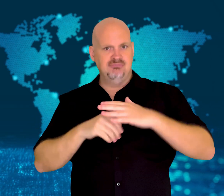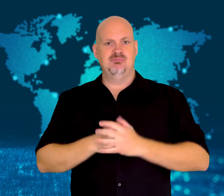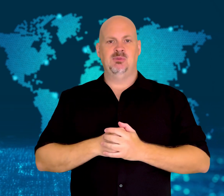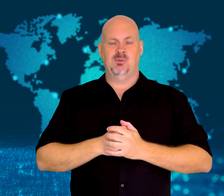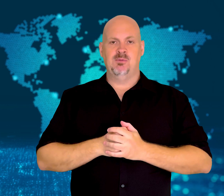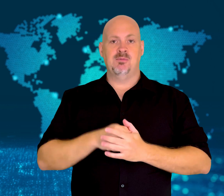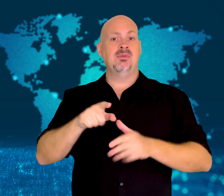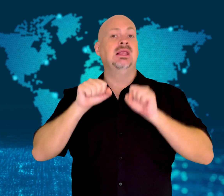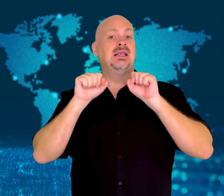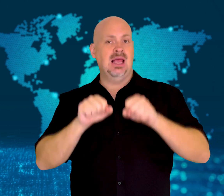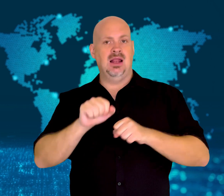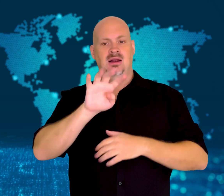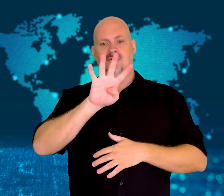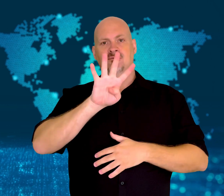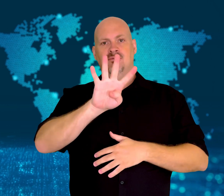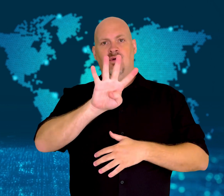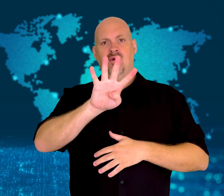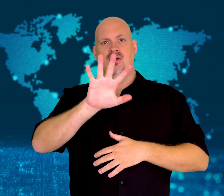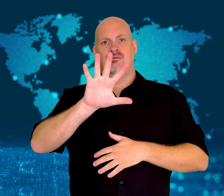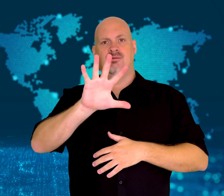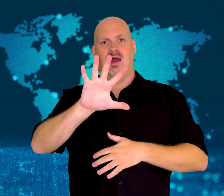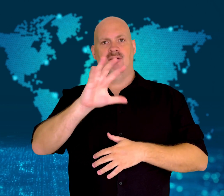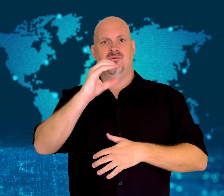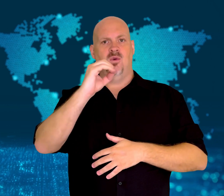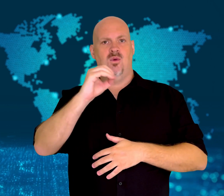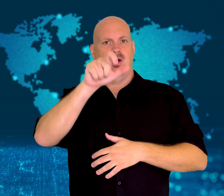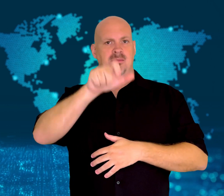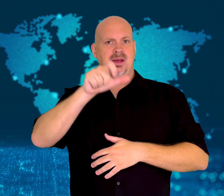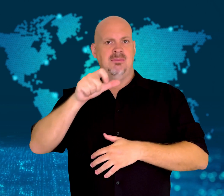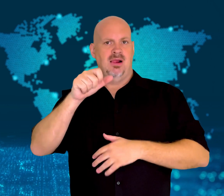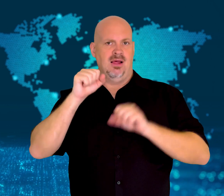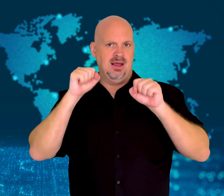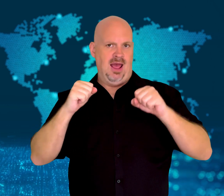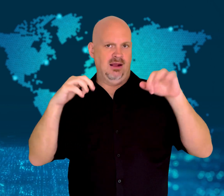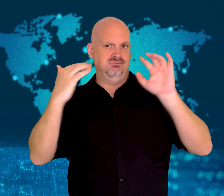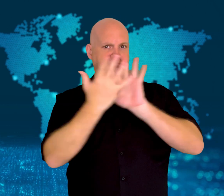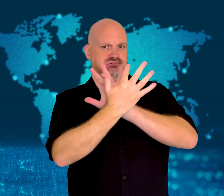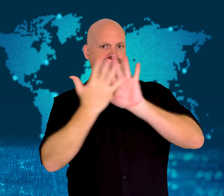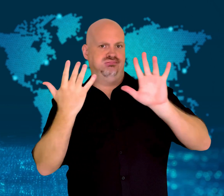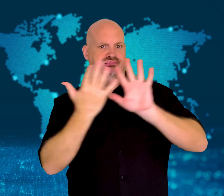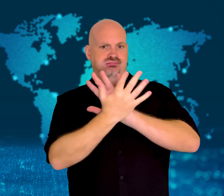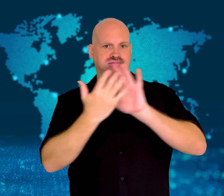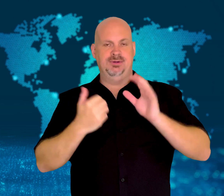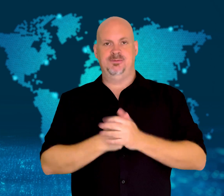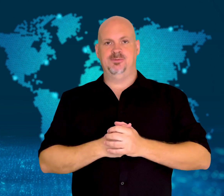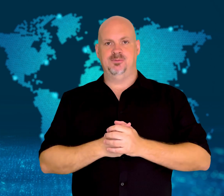and can support as many as 450 people at a time.